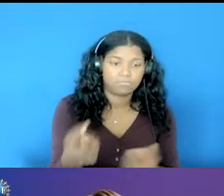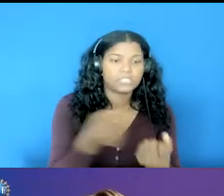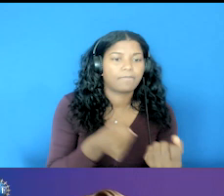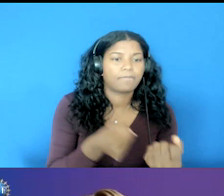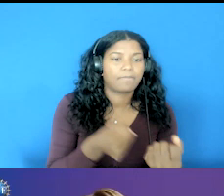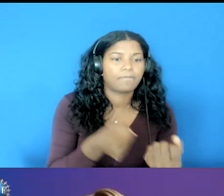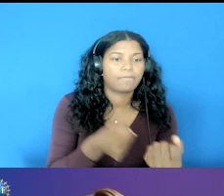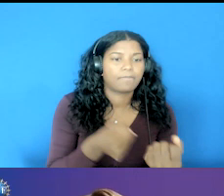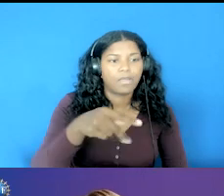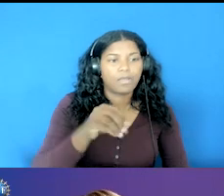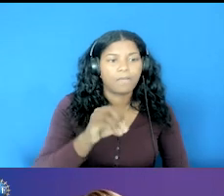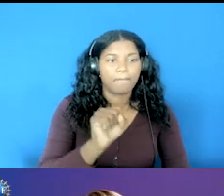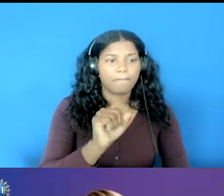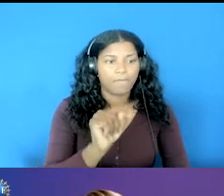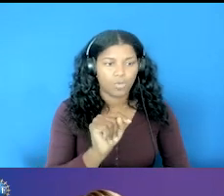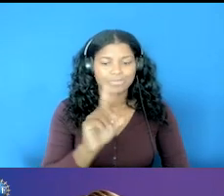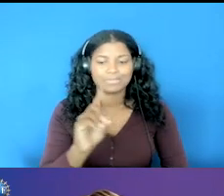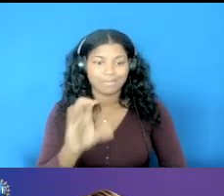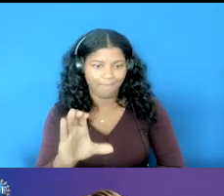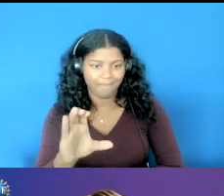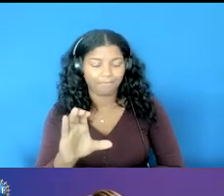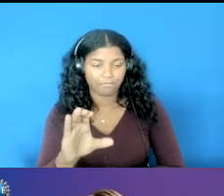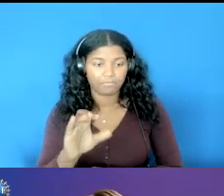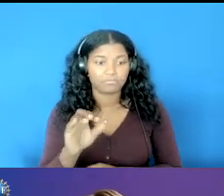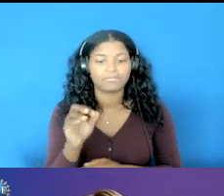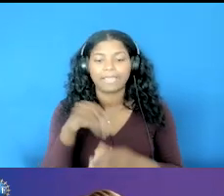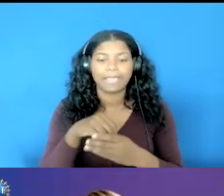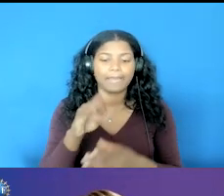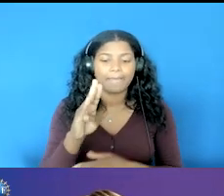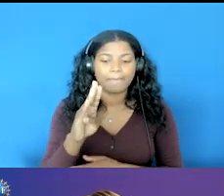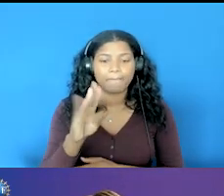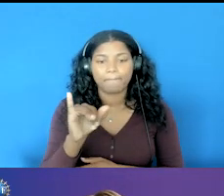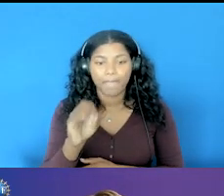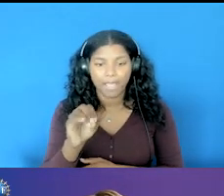The current postdoctoral research fellowship and biology program has three tracks.